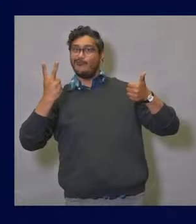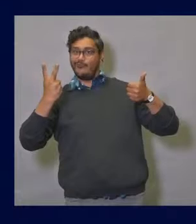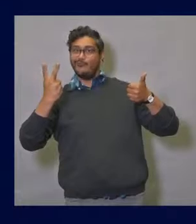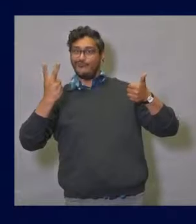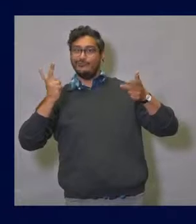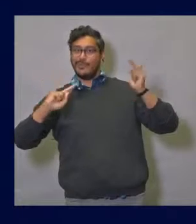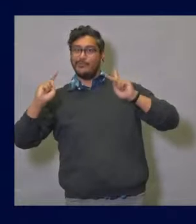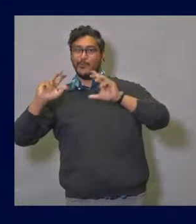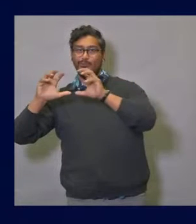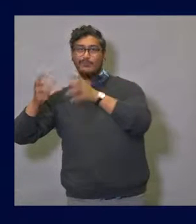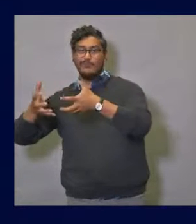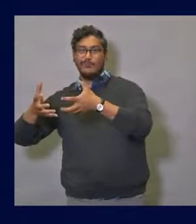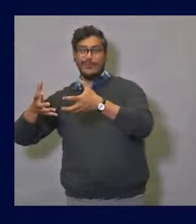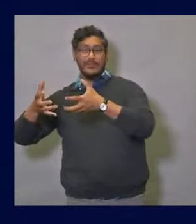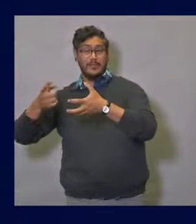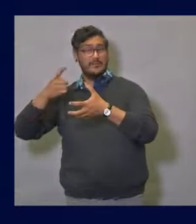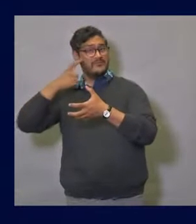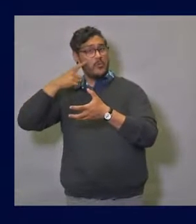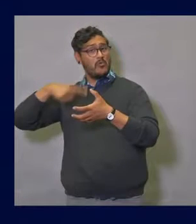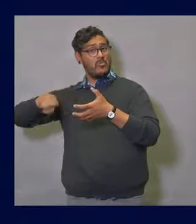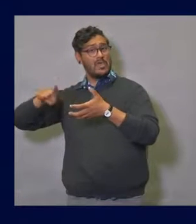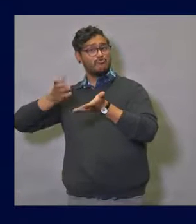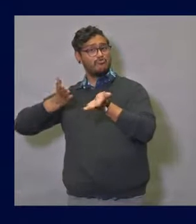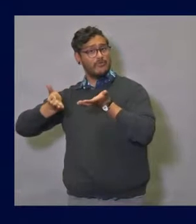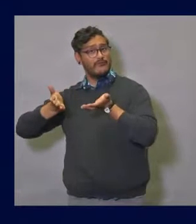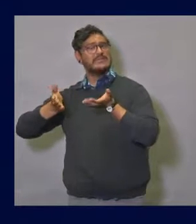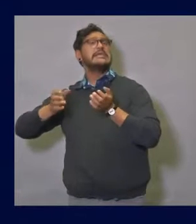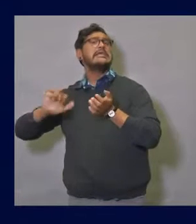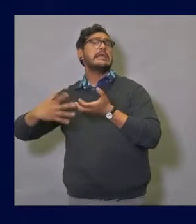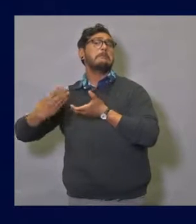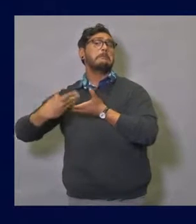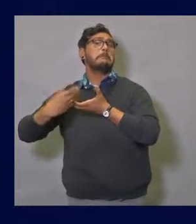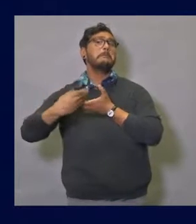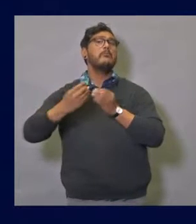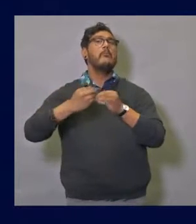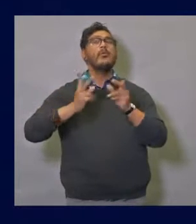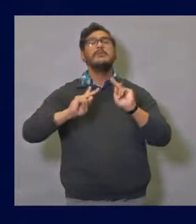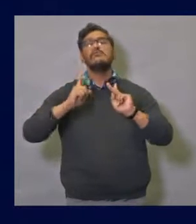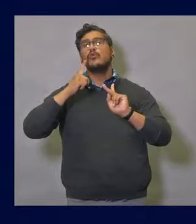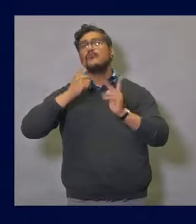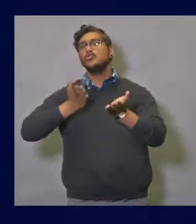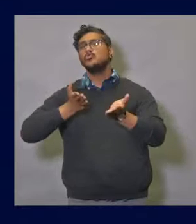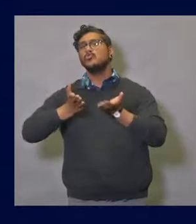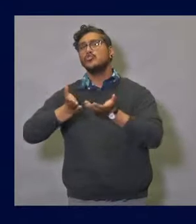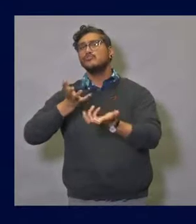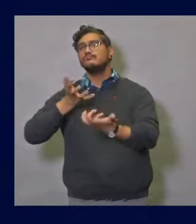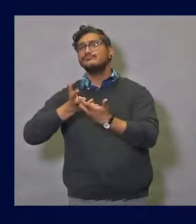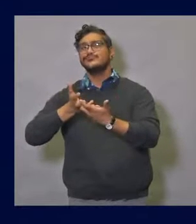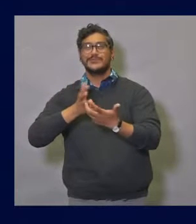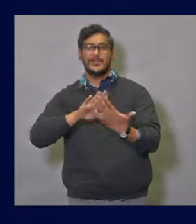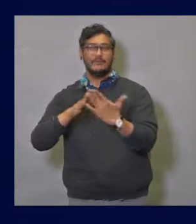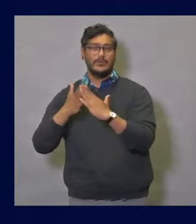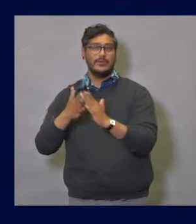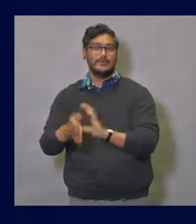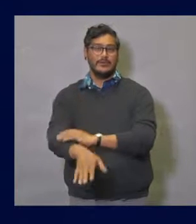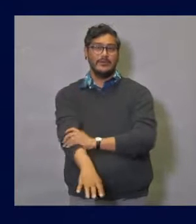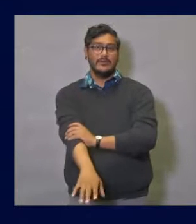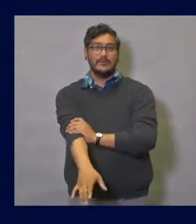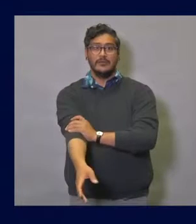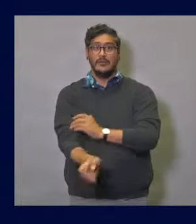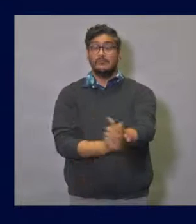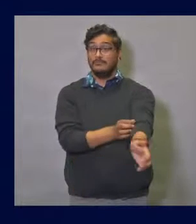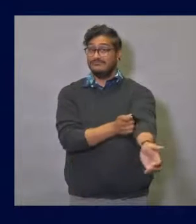DE PARTICIPANTES EN PERSONAS DE